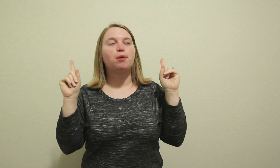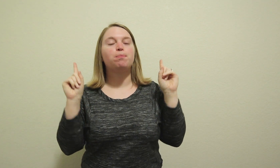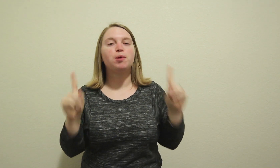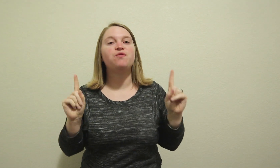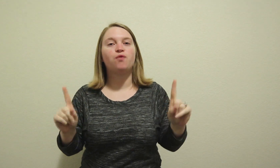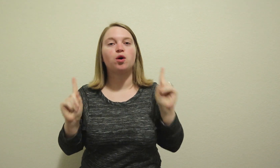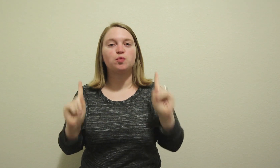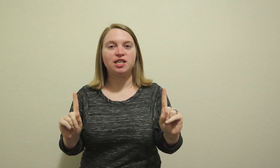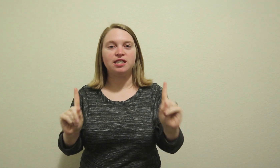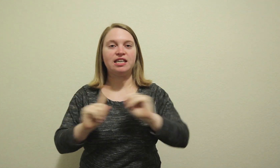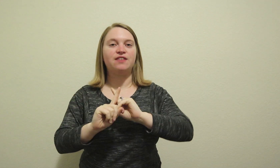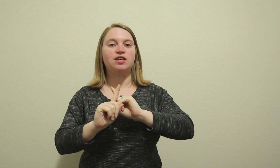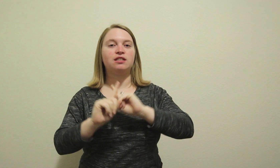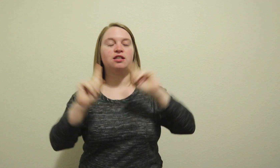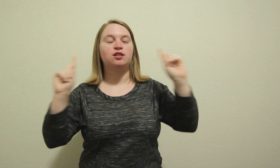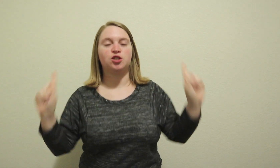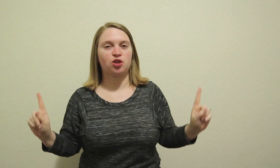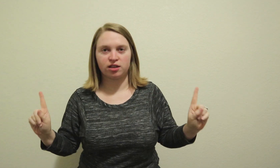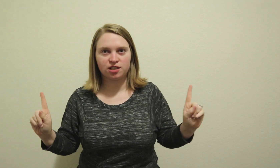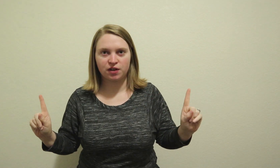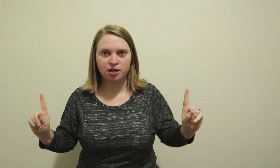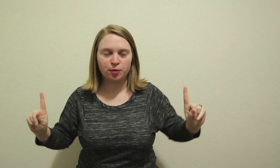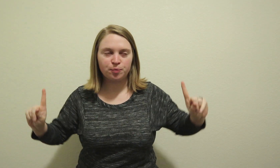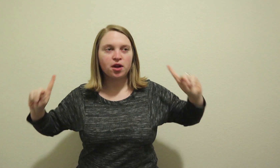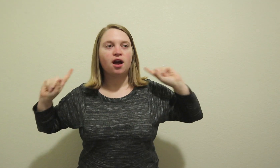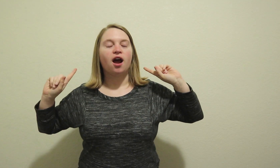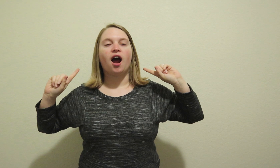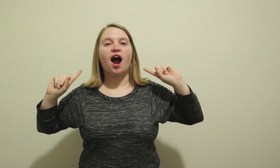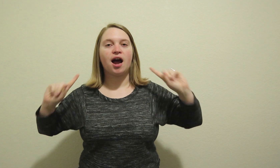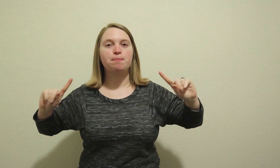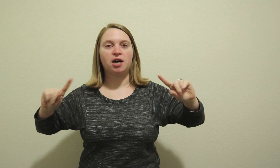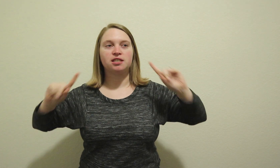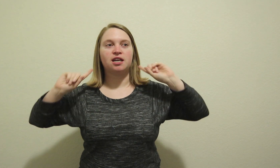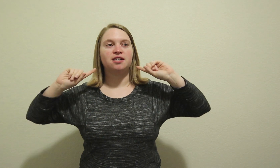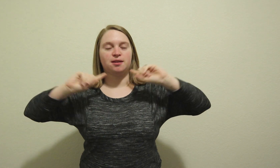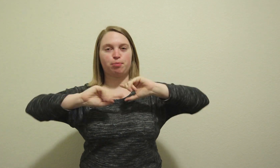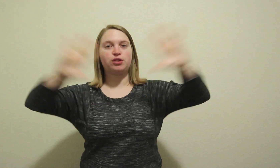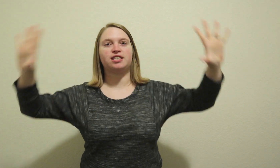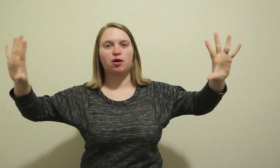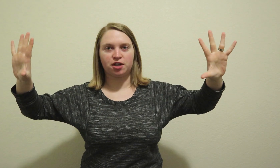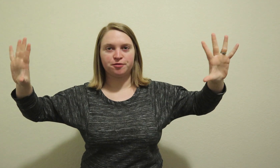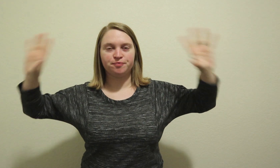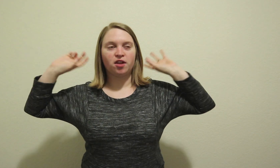but before we even start this video I must put this out there